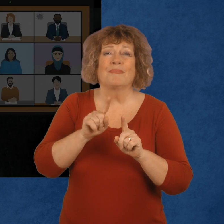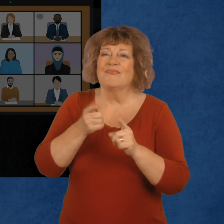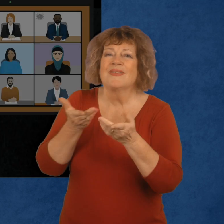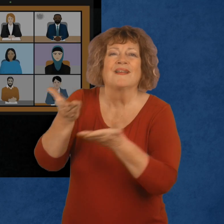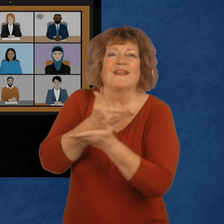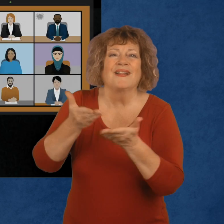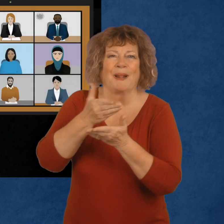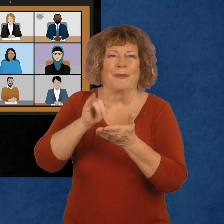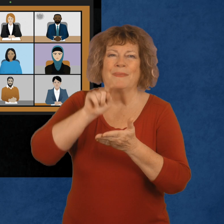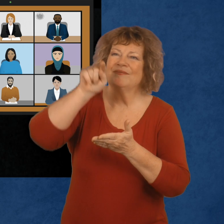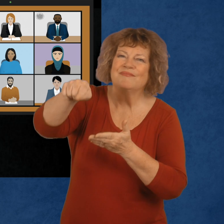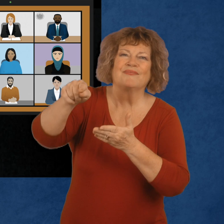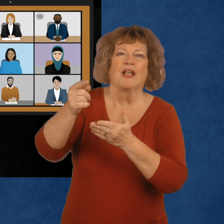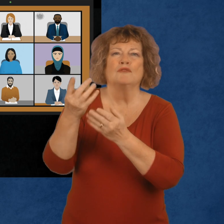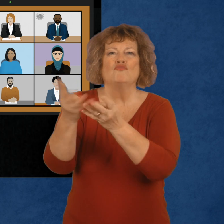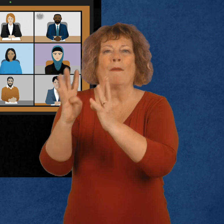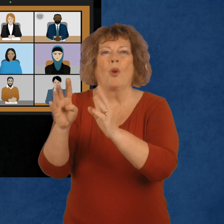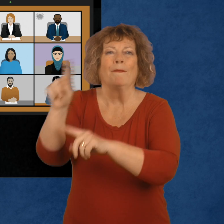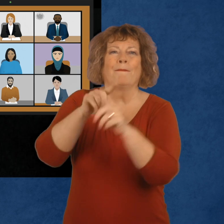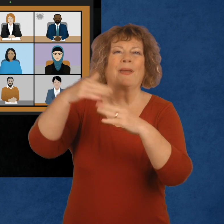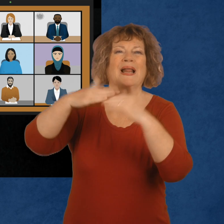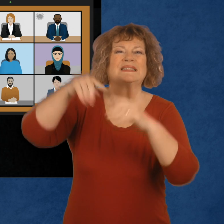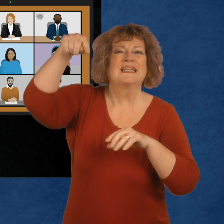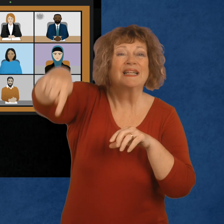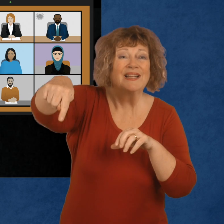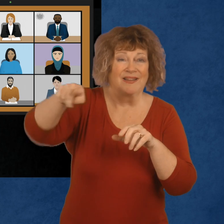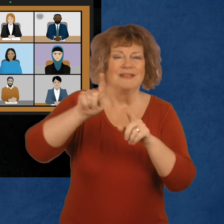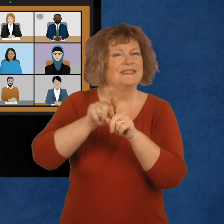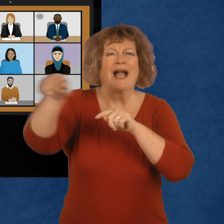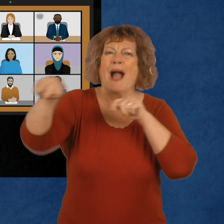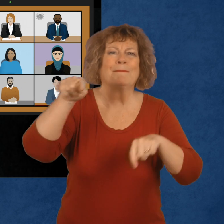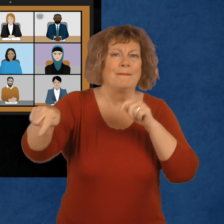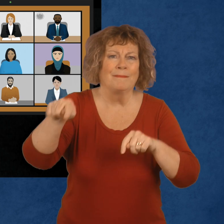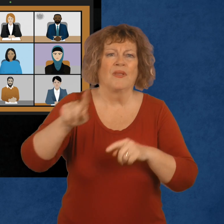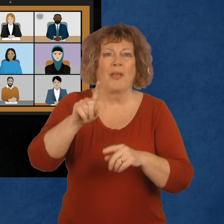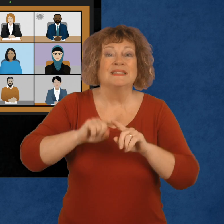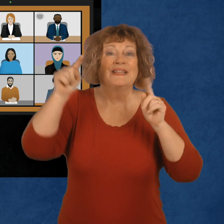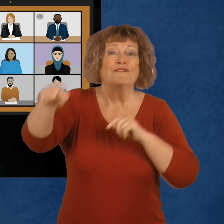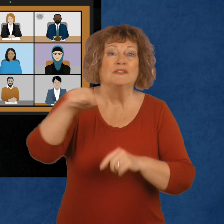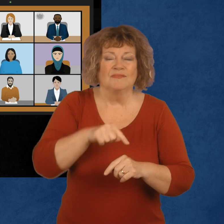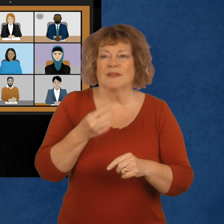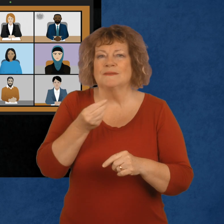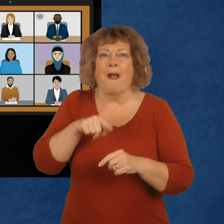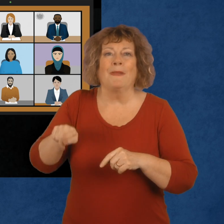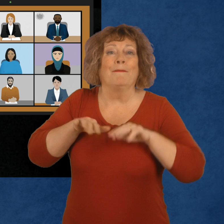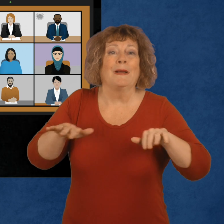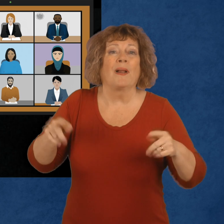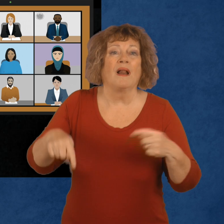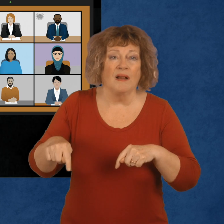The difference is that some, or all, of the people taking part will join the hearing online, rather than travelling to a special building.